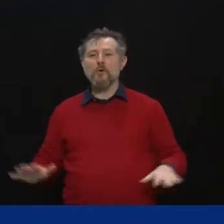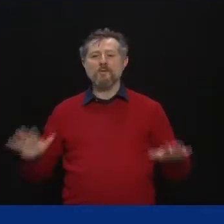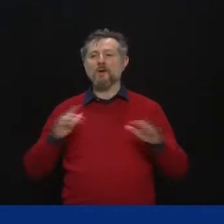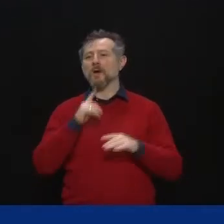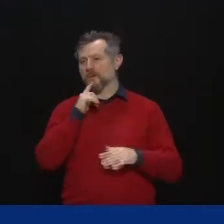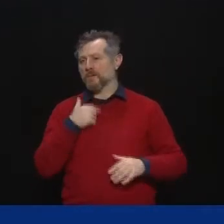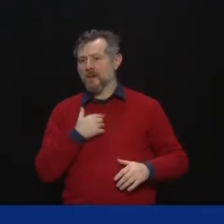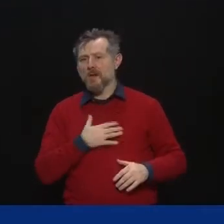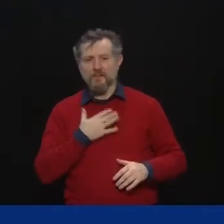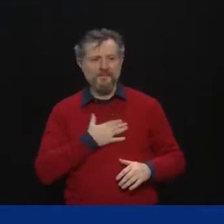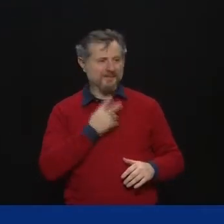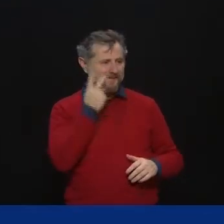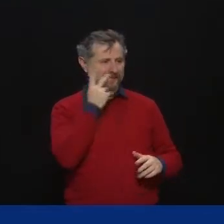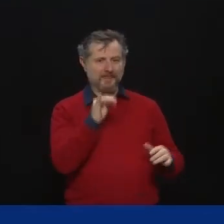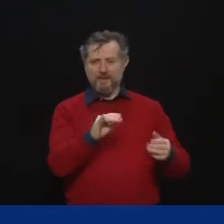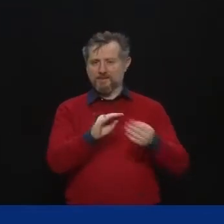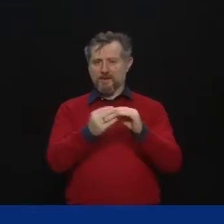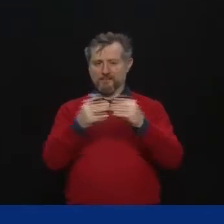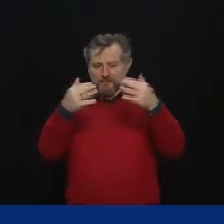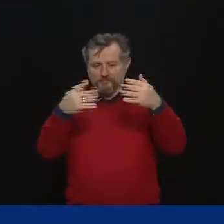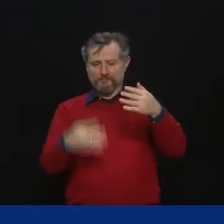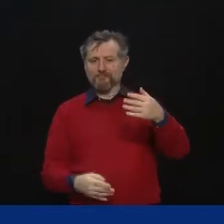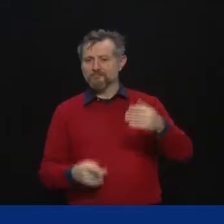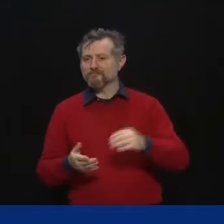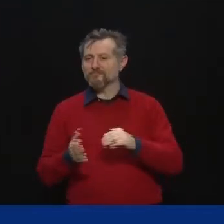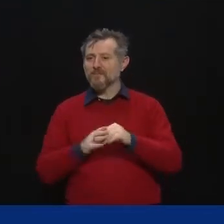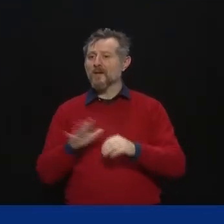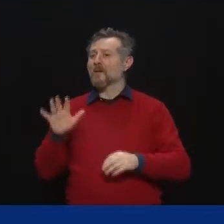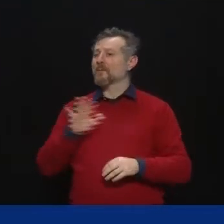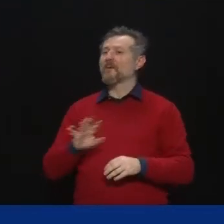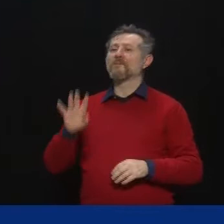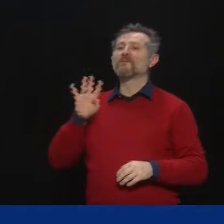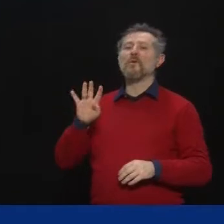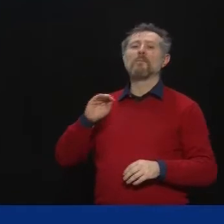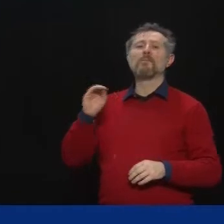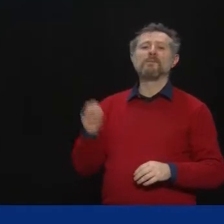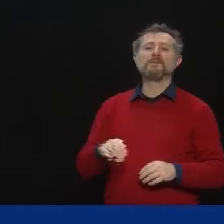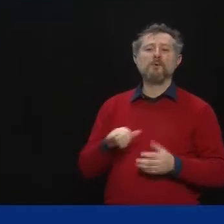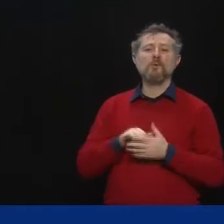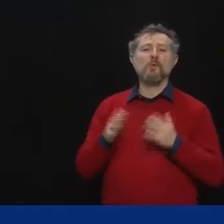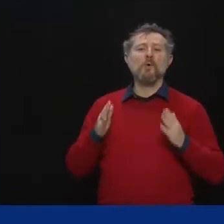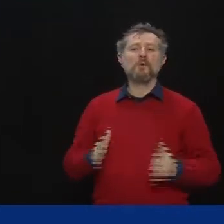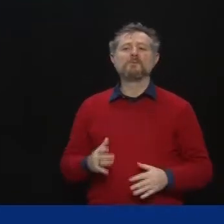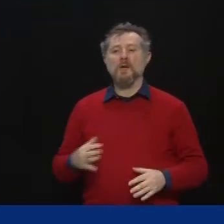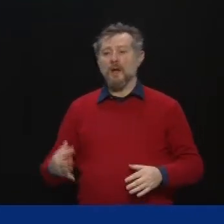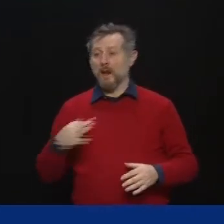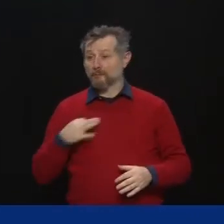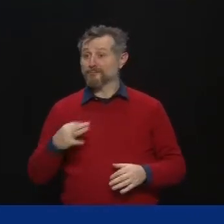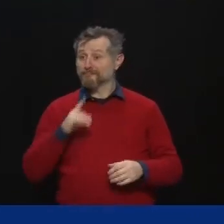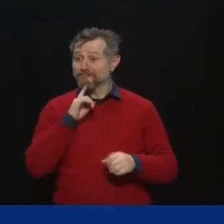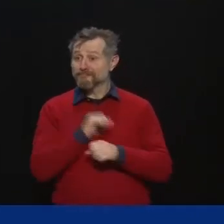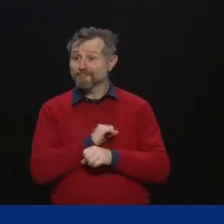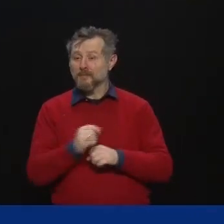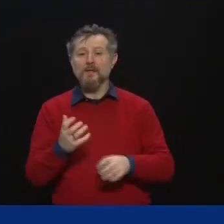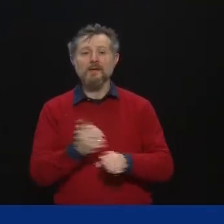THEY'RE HEARING WHAT WE'RE SAYING EVERY SINGLE DAY ABOUT THESE. YOU CAN SEE THE INCREASE THROUGHOUT THE STATE. I'M PLEASED TO SEE THAT.